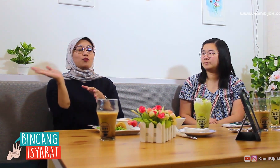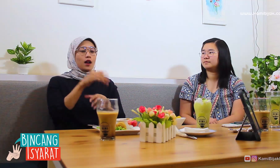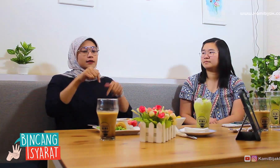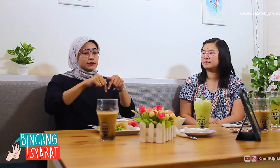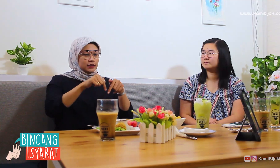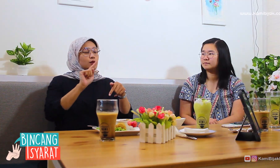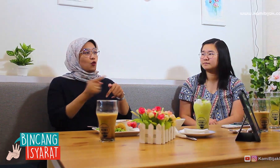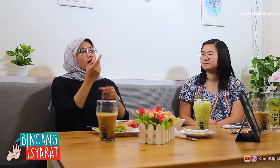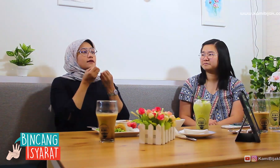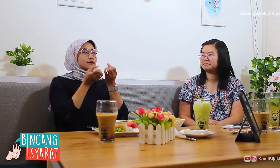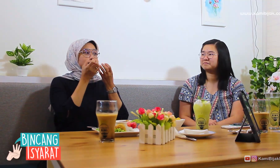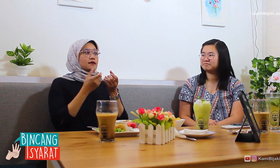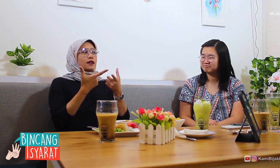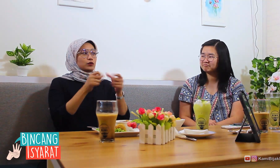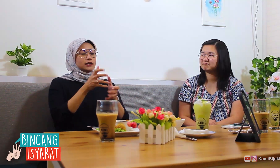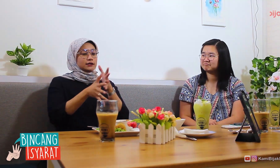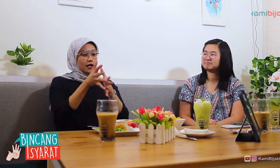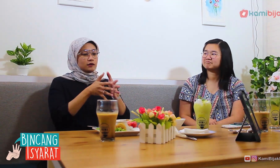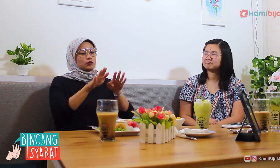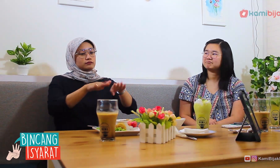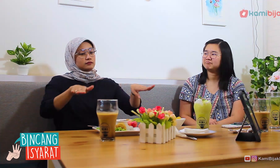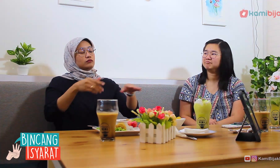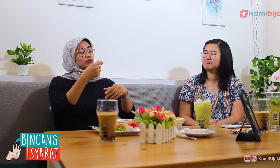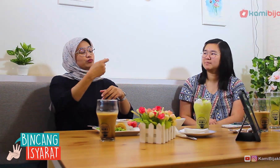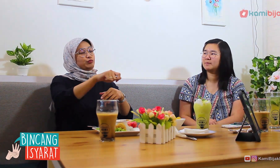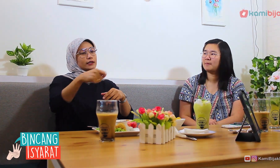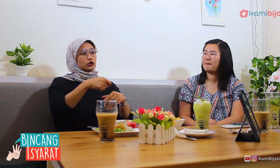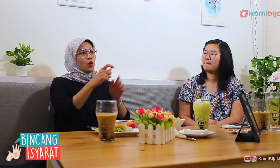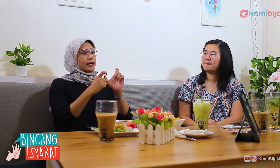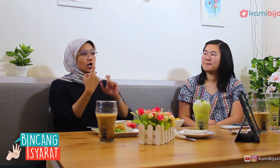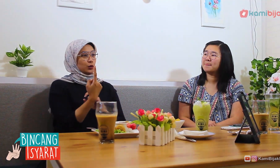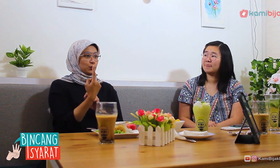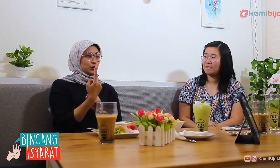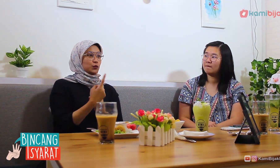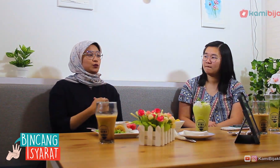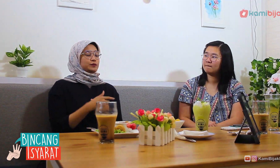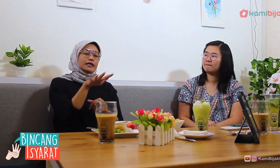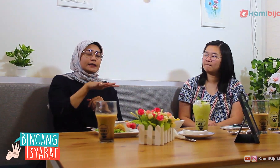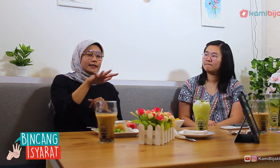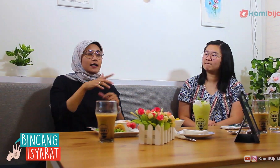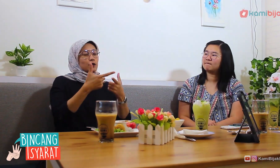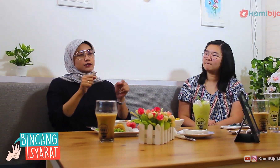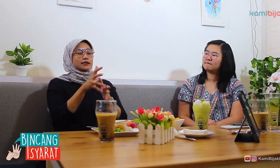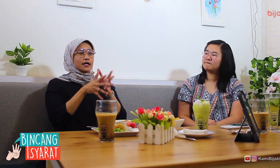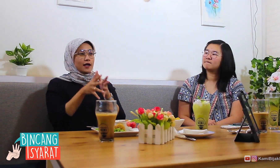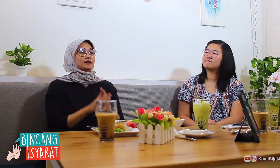come back here, I began teaching the linguistic theory of sign language to undergraduate students, the basis of sign linguistics.